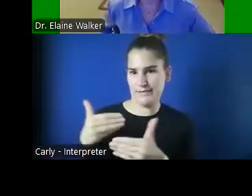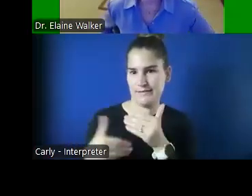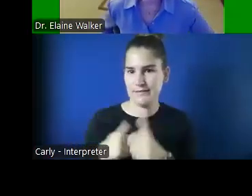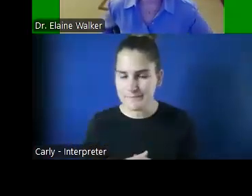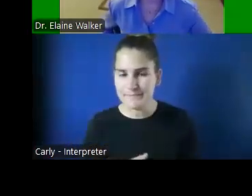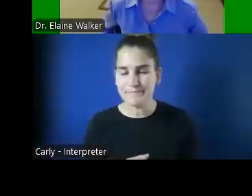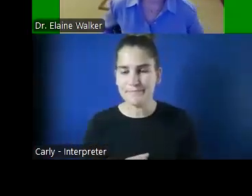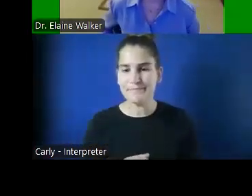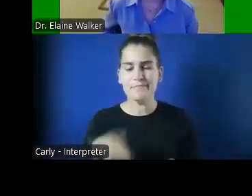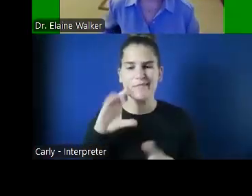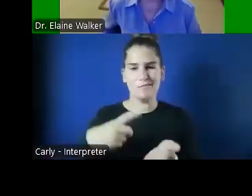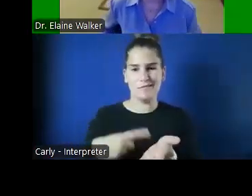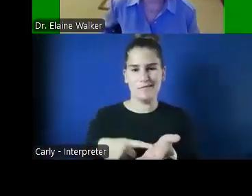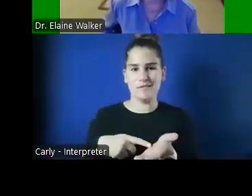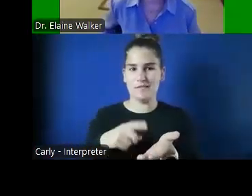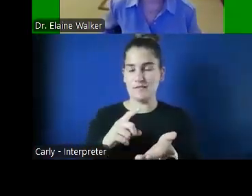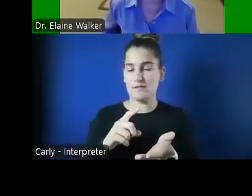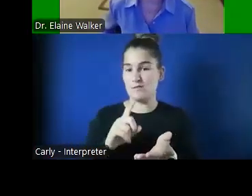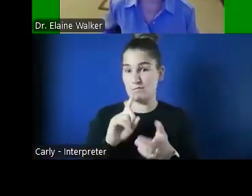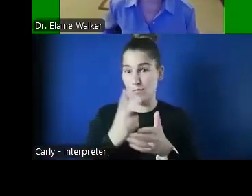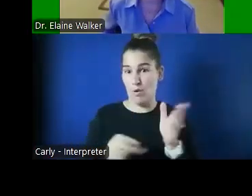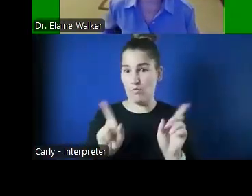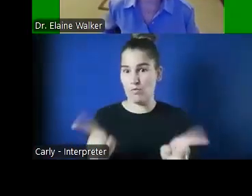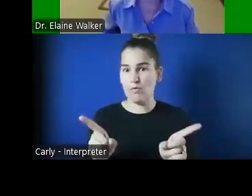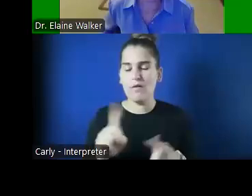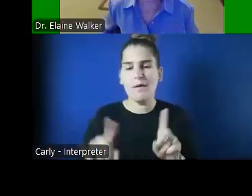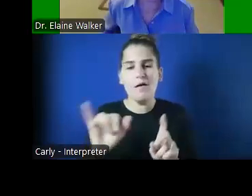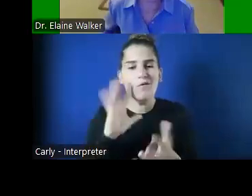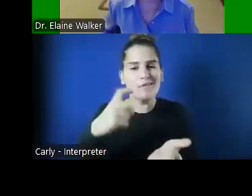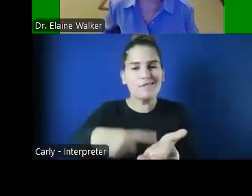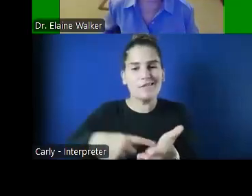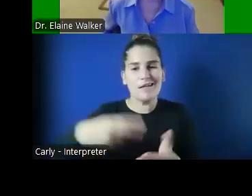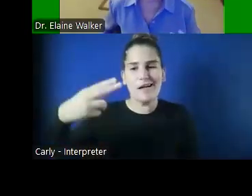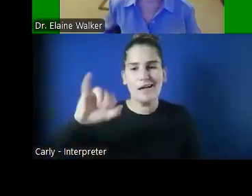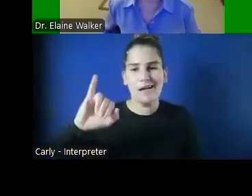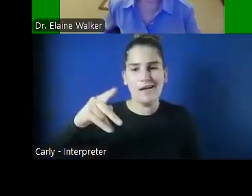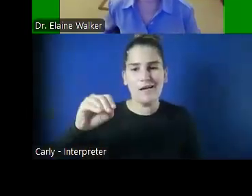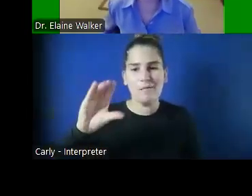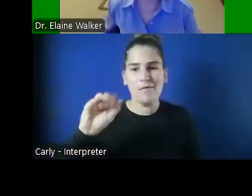be talking about the hippocampus among other brain regions in this talk and it turns out